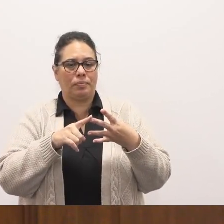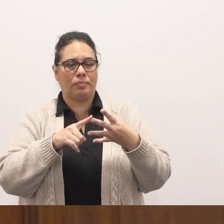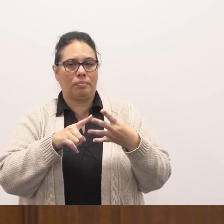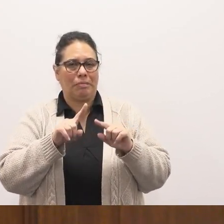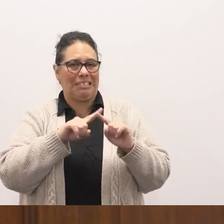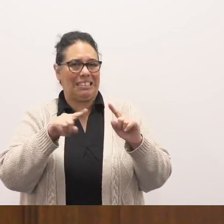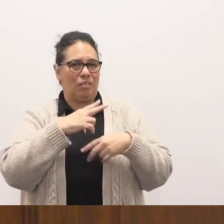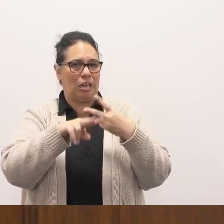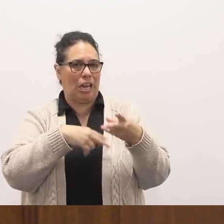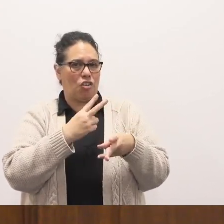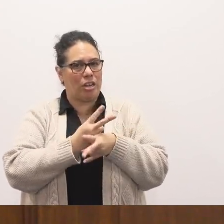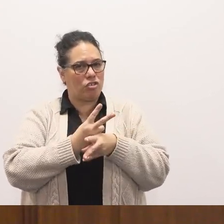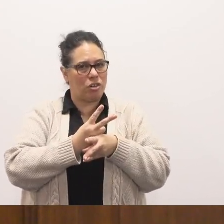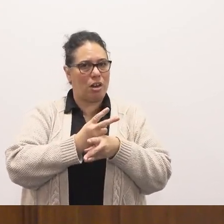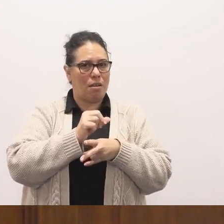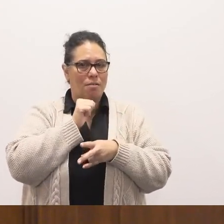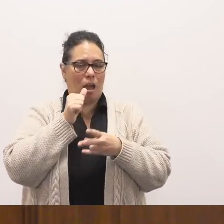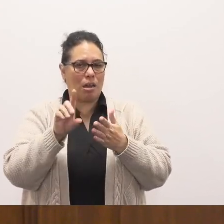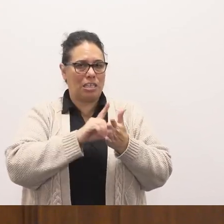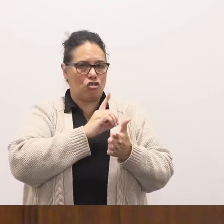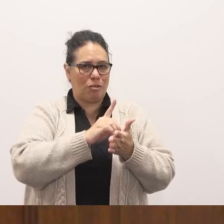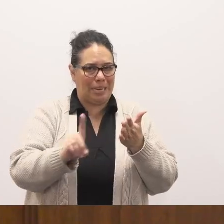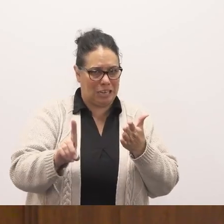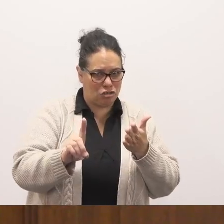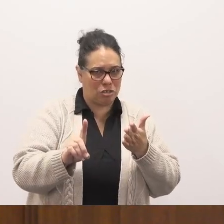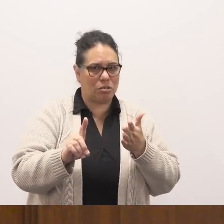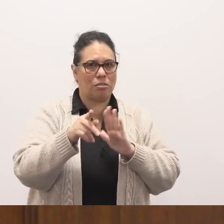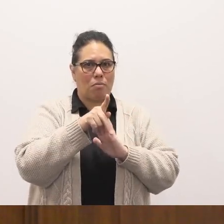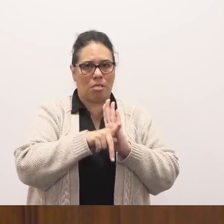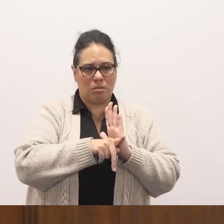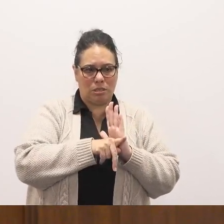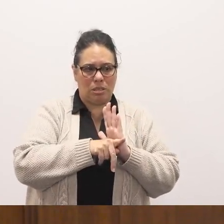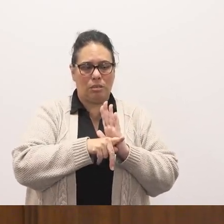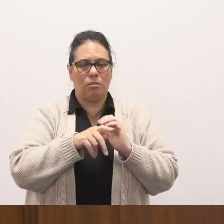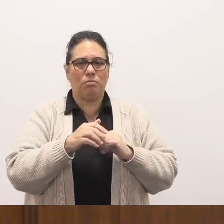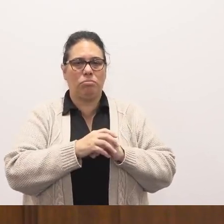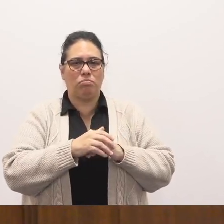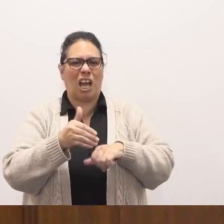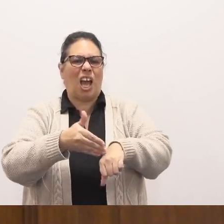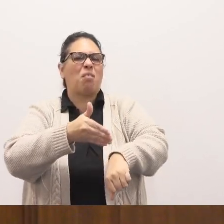of our nondiscrimination policy, all updates and adherence